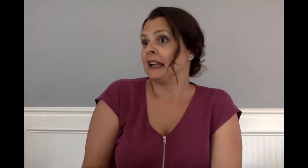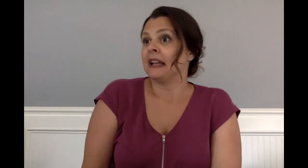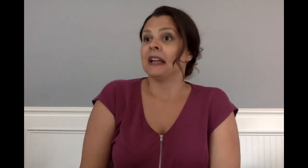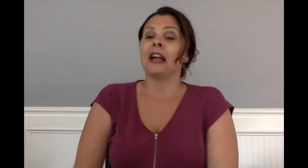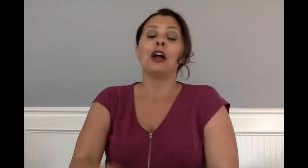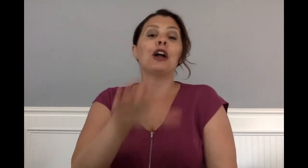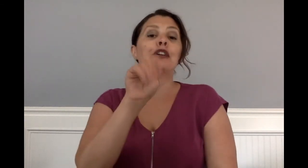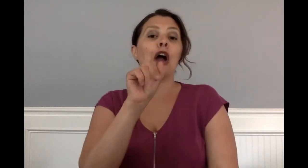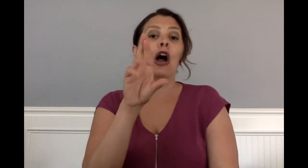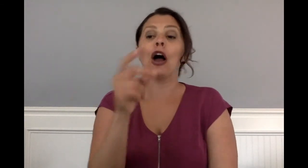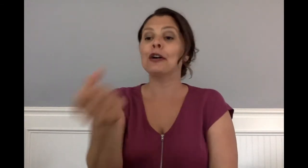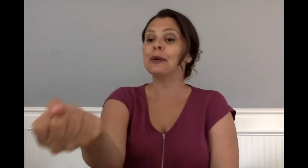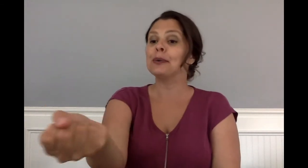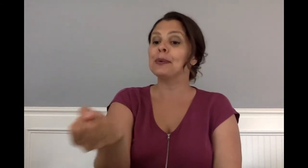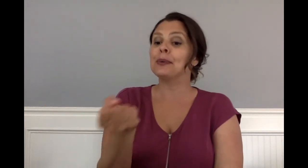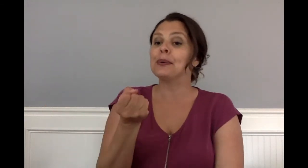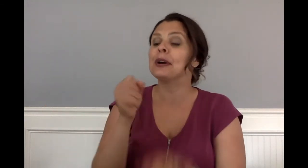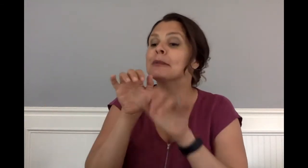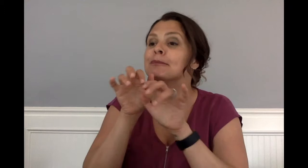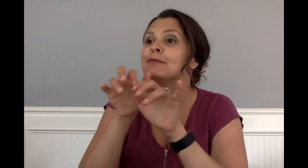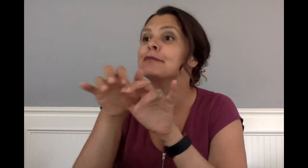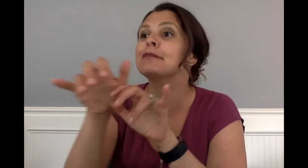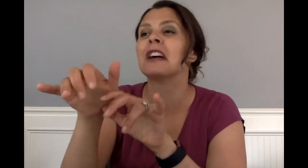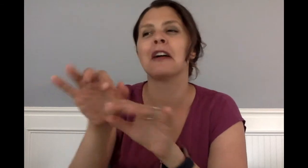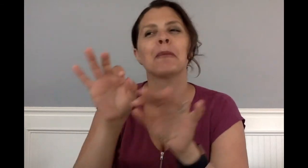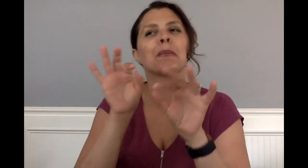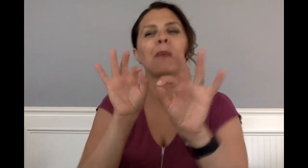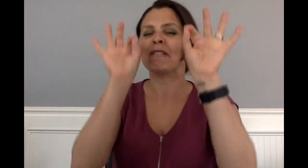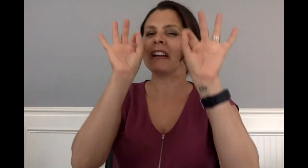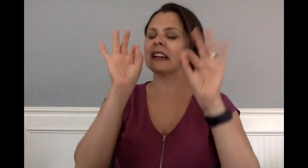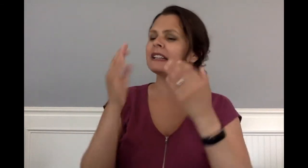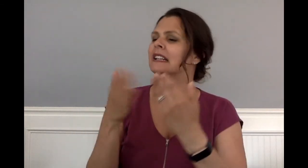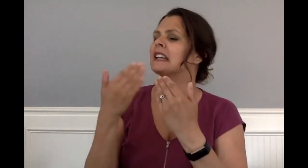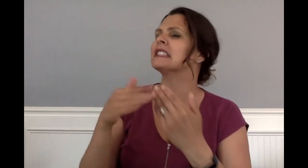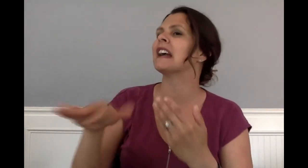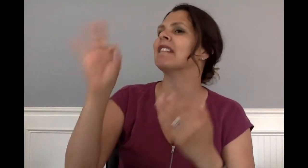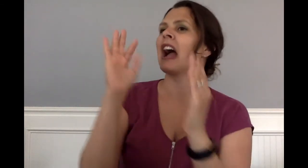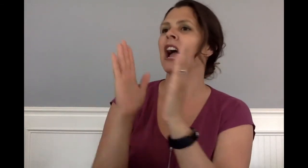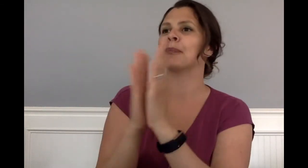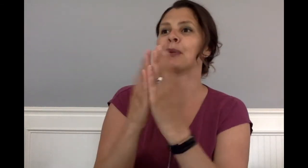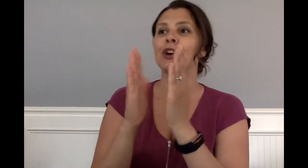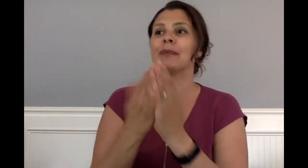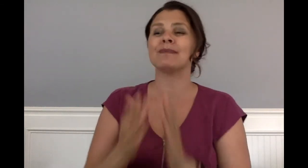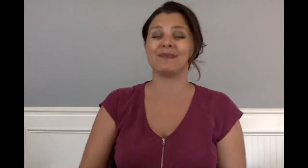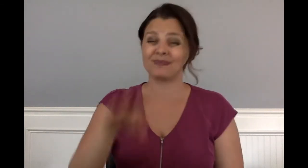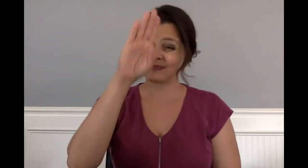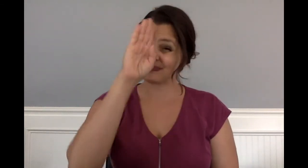“The card catalog is a perfectly fine way for people to find books.